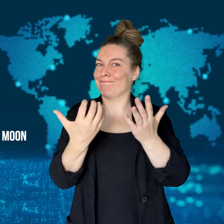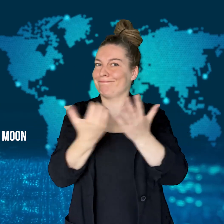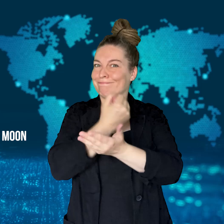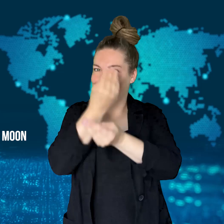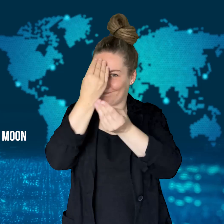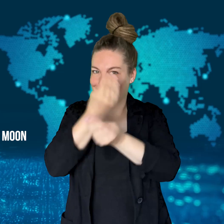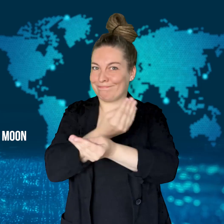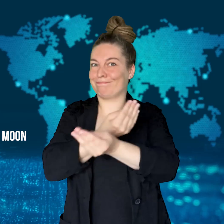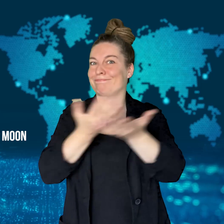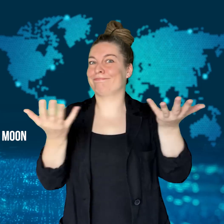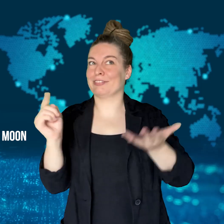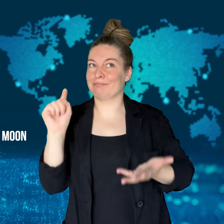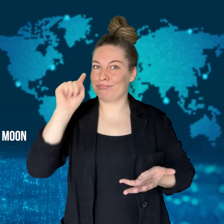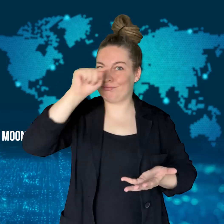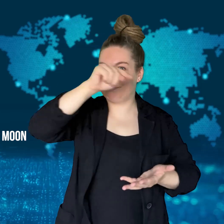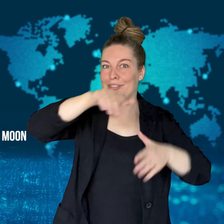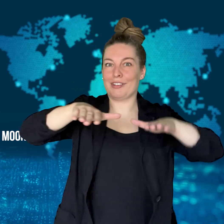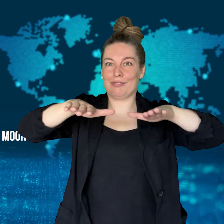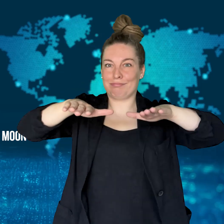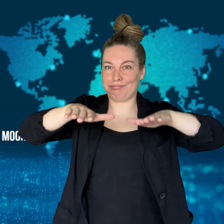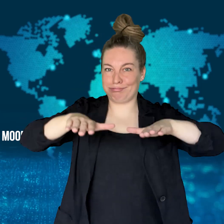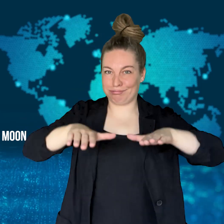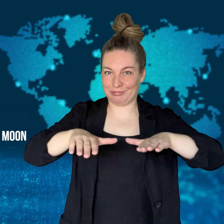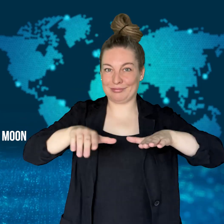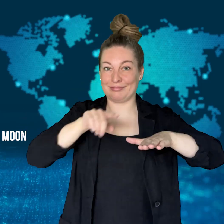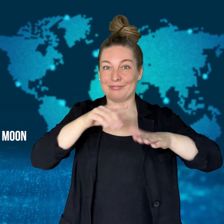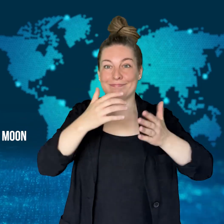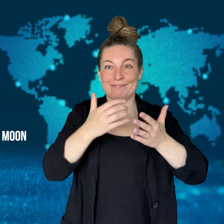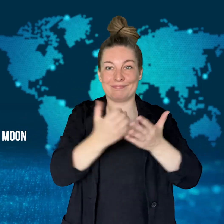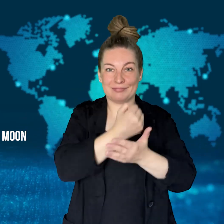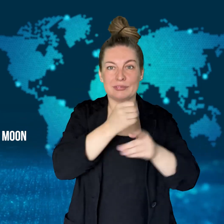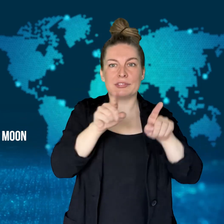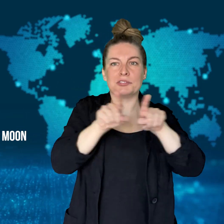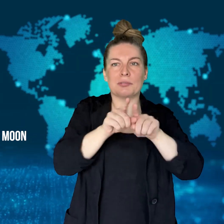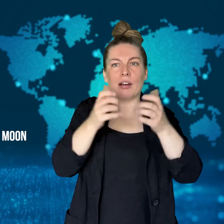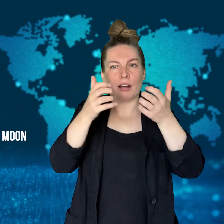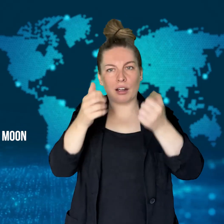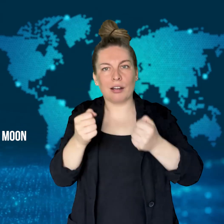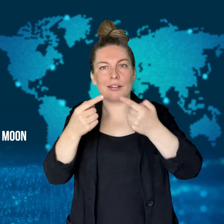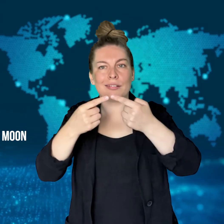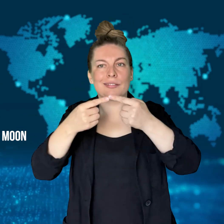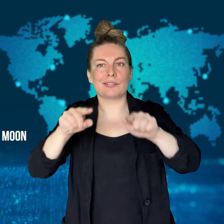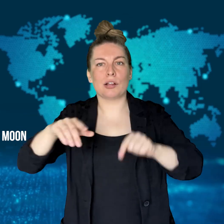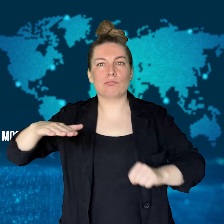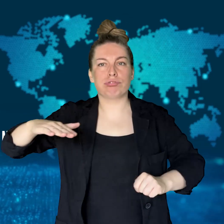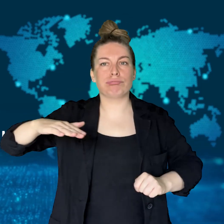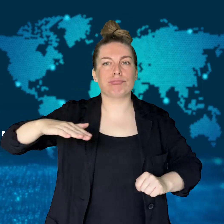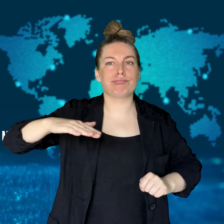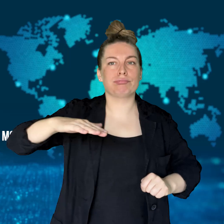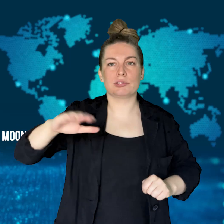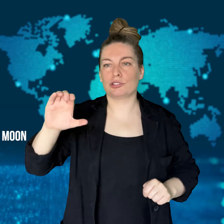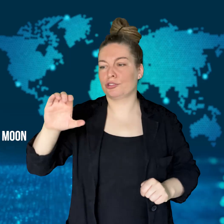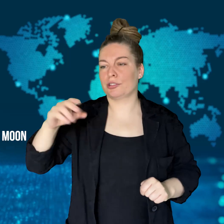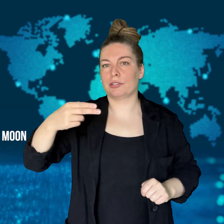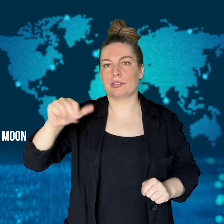from the area to be returned to Earth.